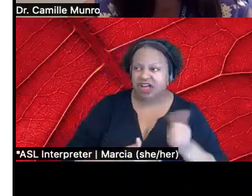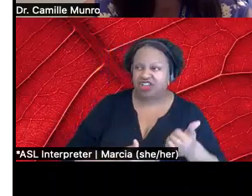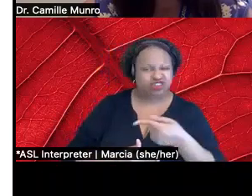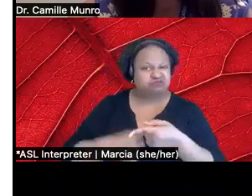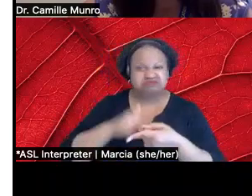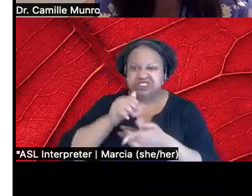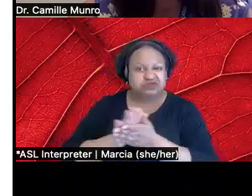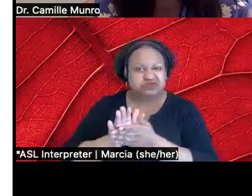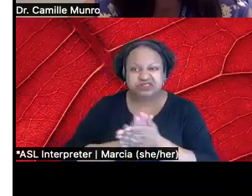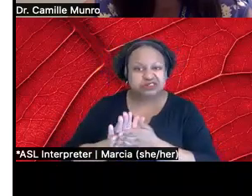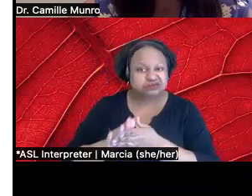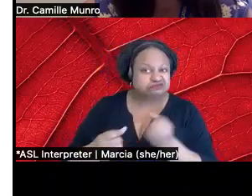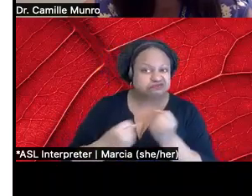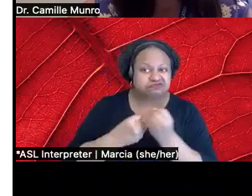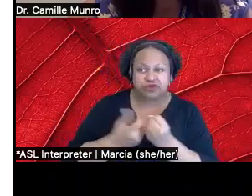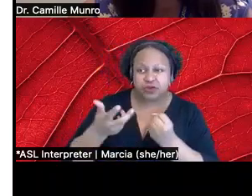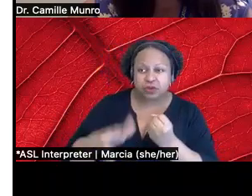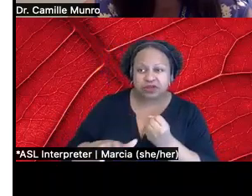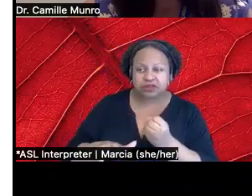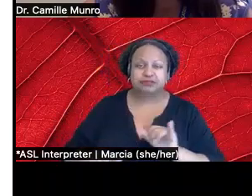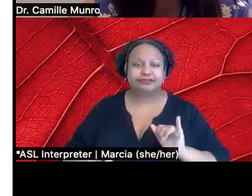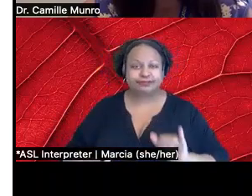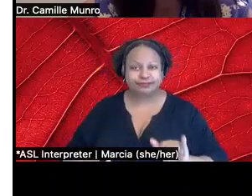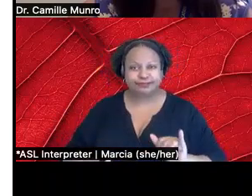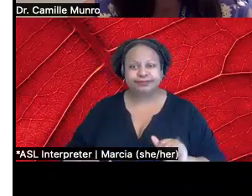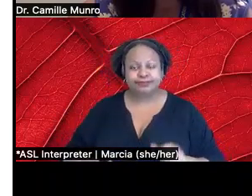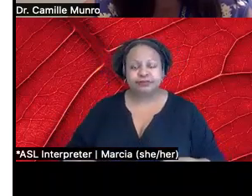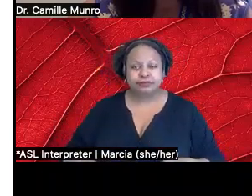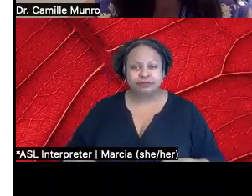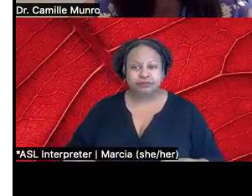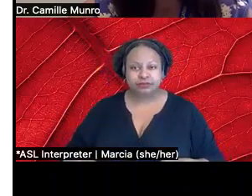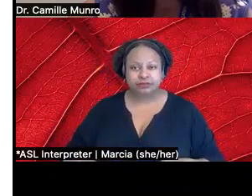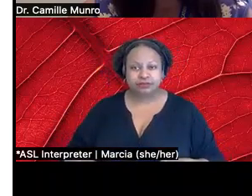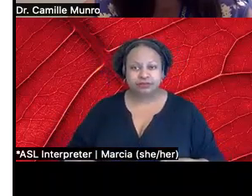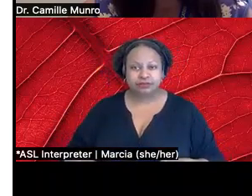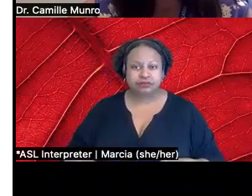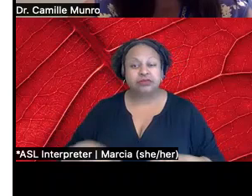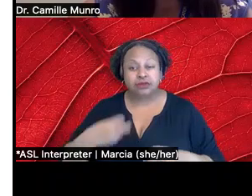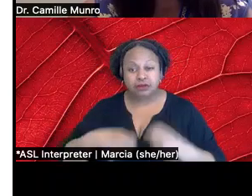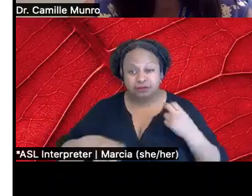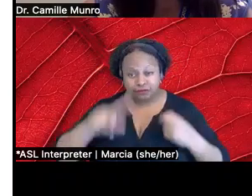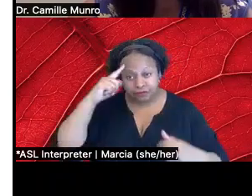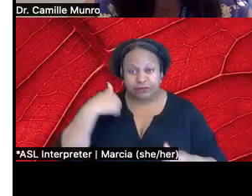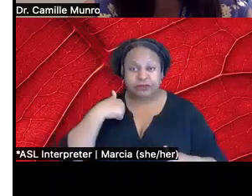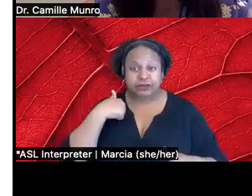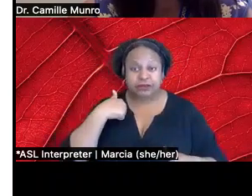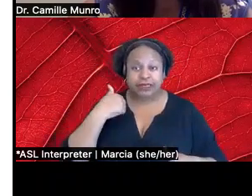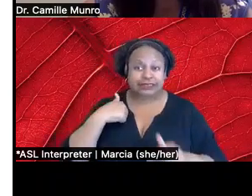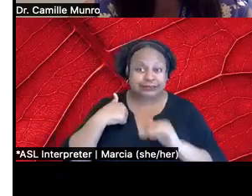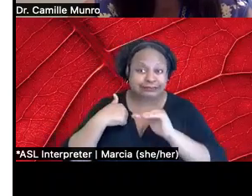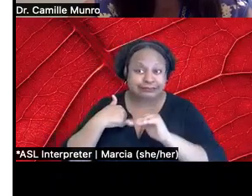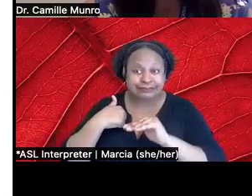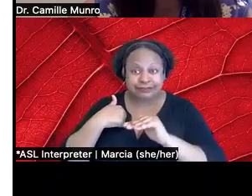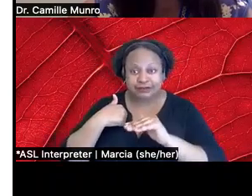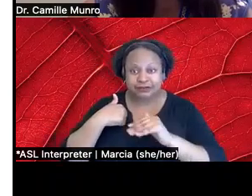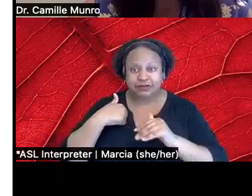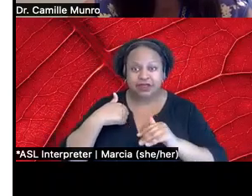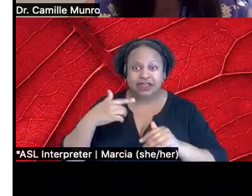And it really was a compromising situation for me. I had to essentially ask for, felt like I was asking for favors.